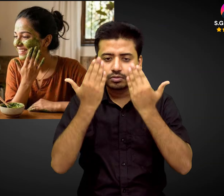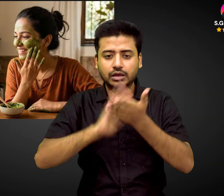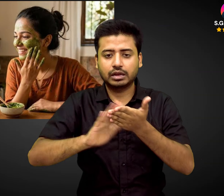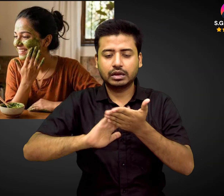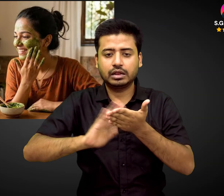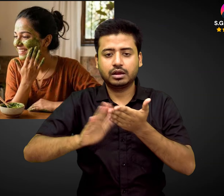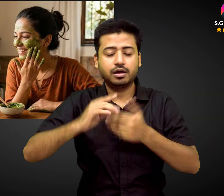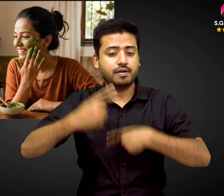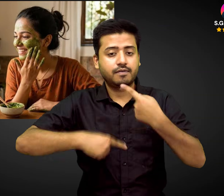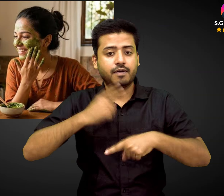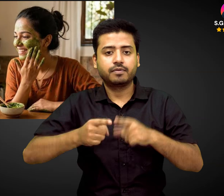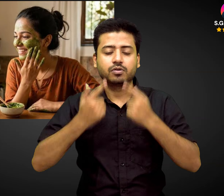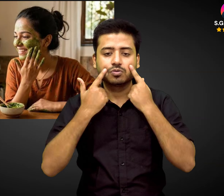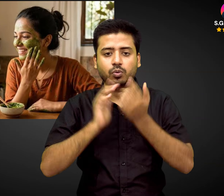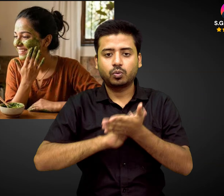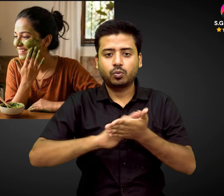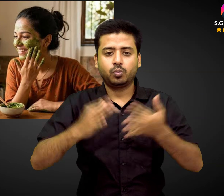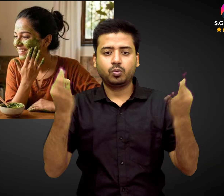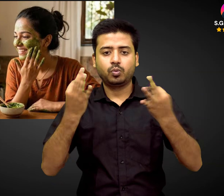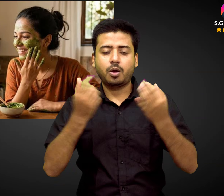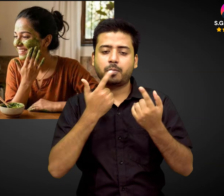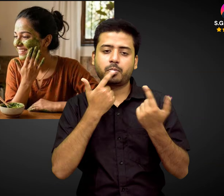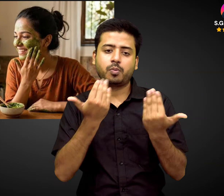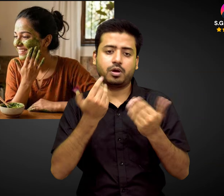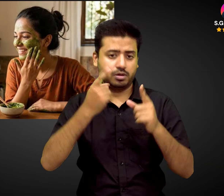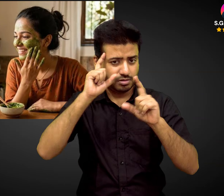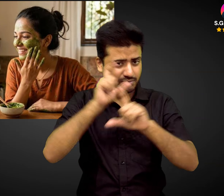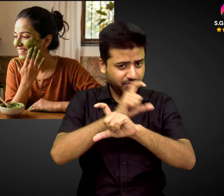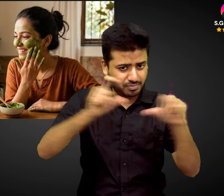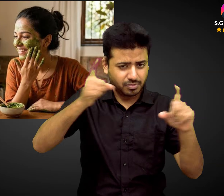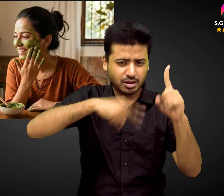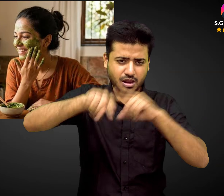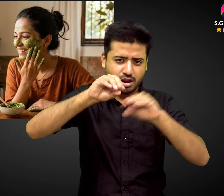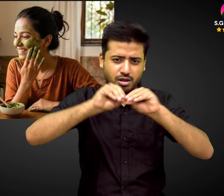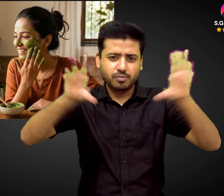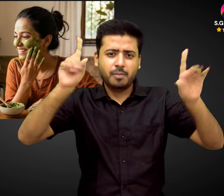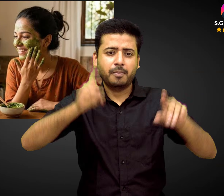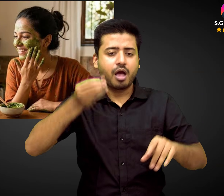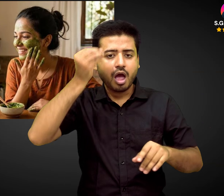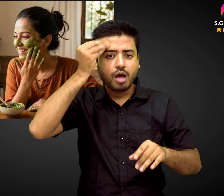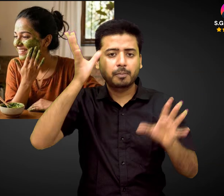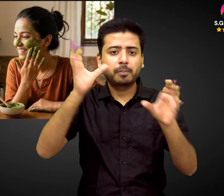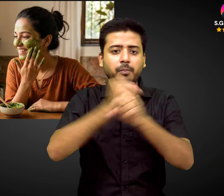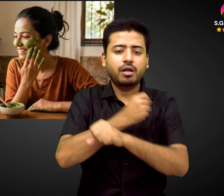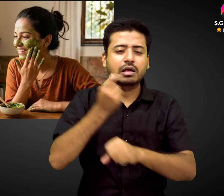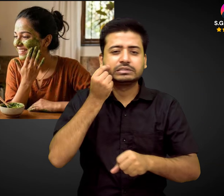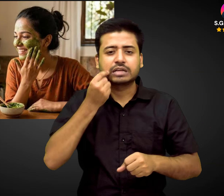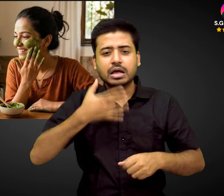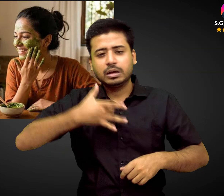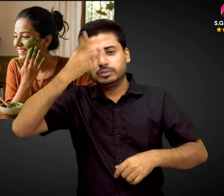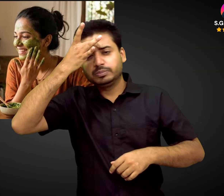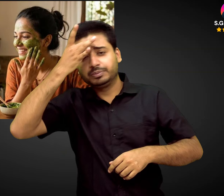lumps. Application and removal ritual. Before applying the mask, preparation of your canvas is